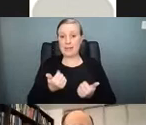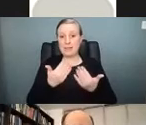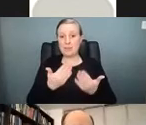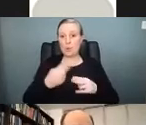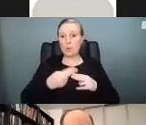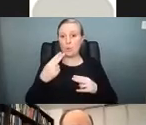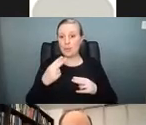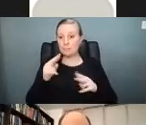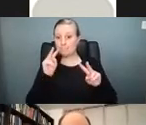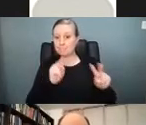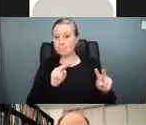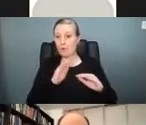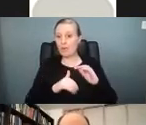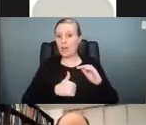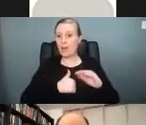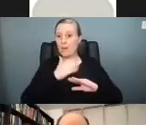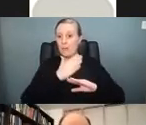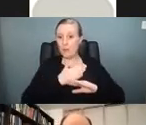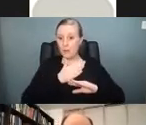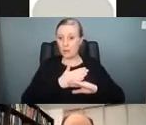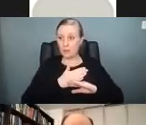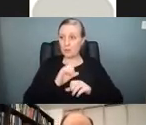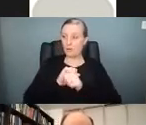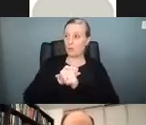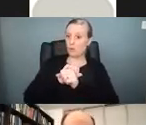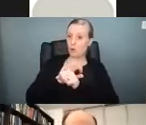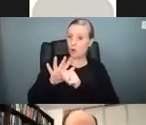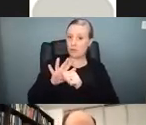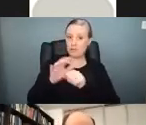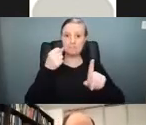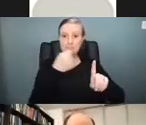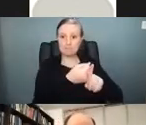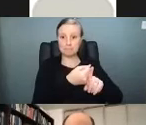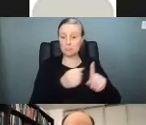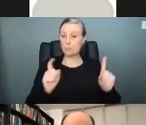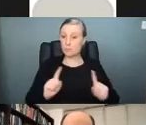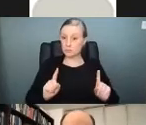that we've done on the impact of COVID because of course, the pandemic has driven extraordinary